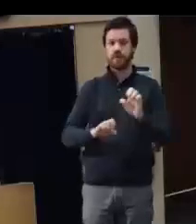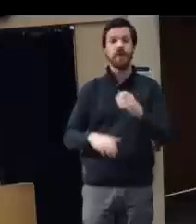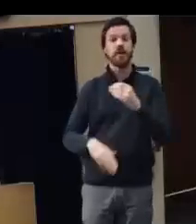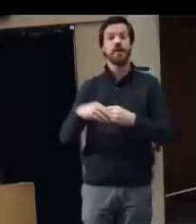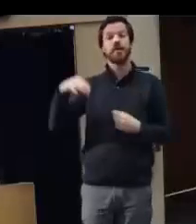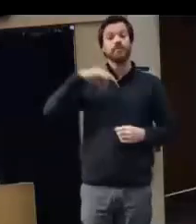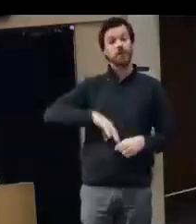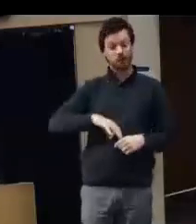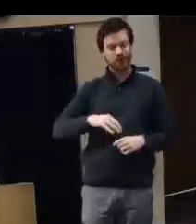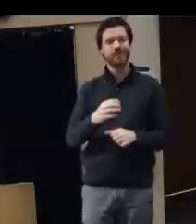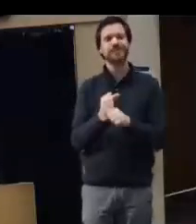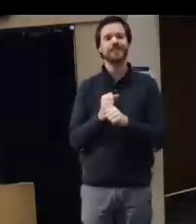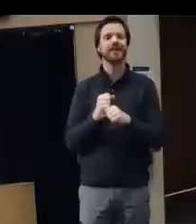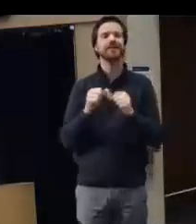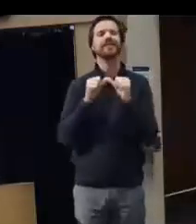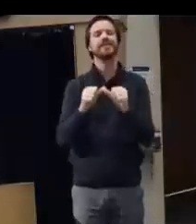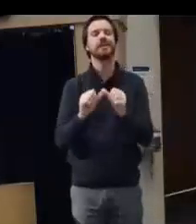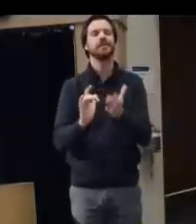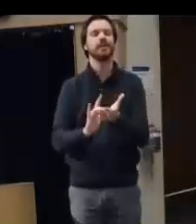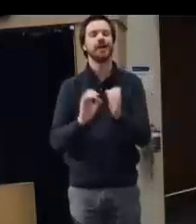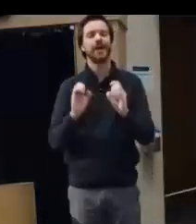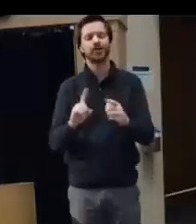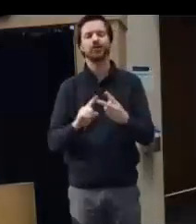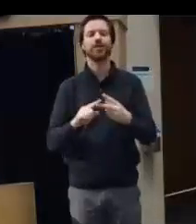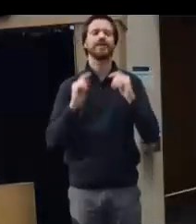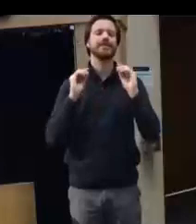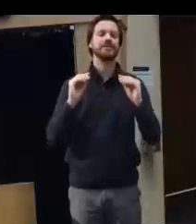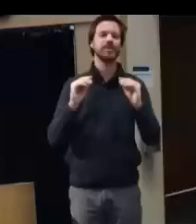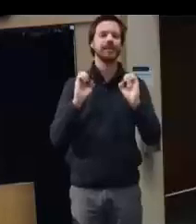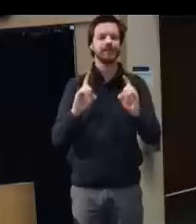is that you get continuing education or continuing medical education credit uh should you complete